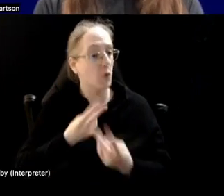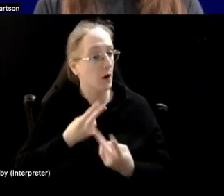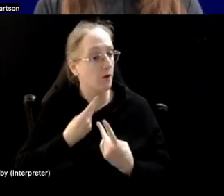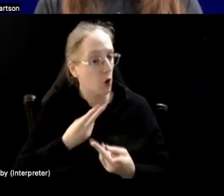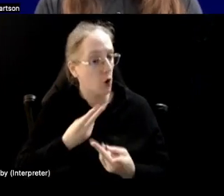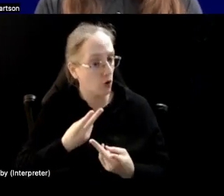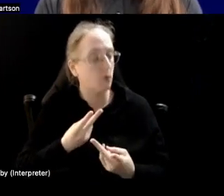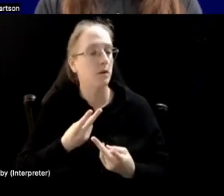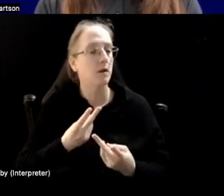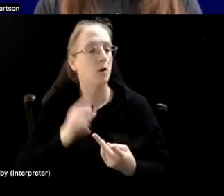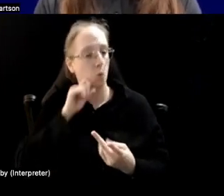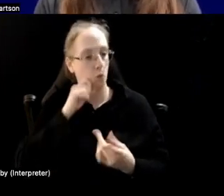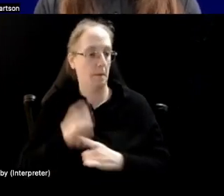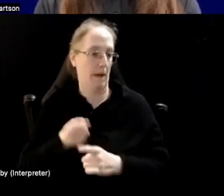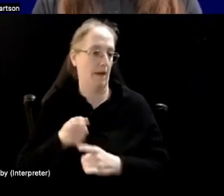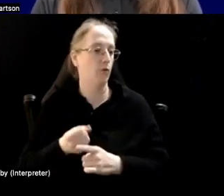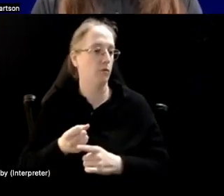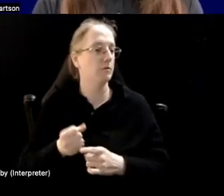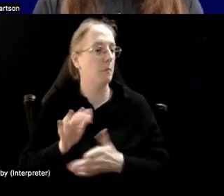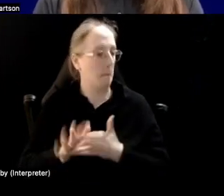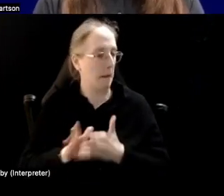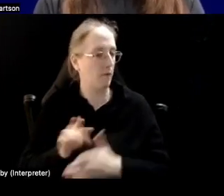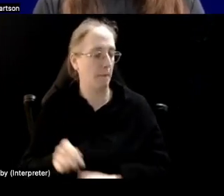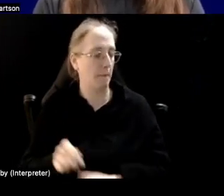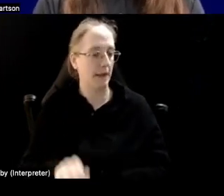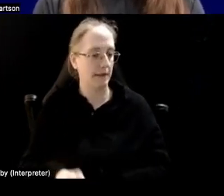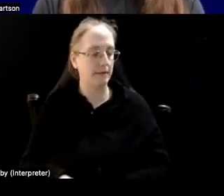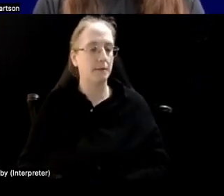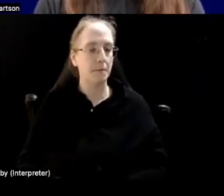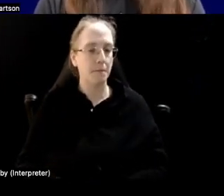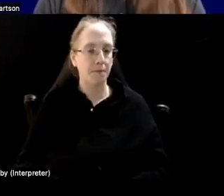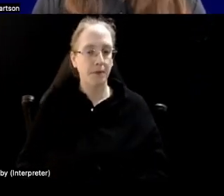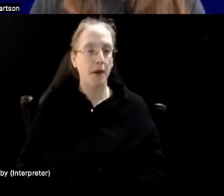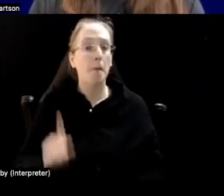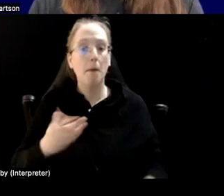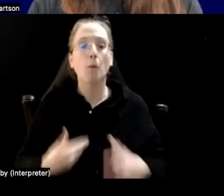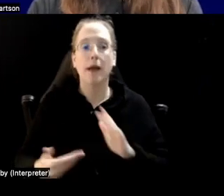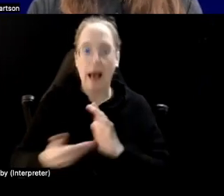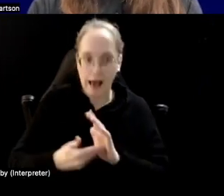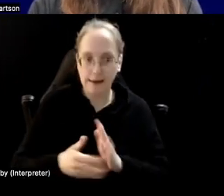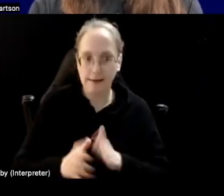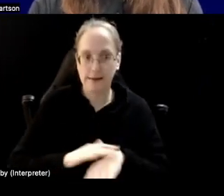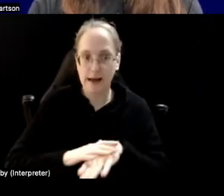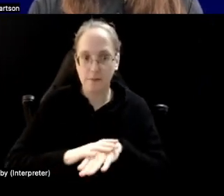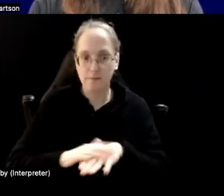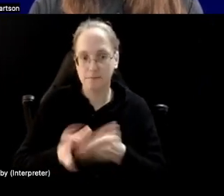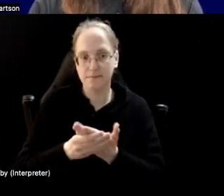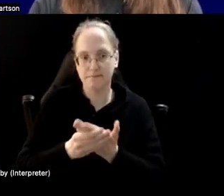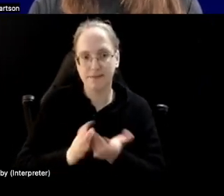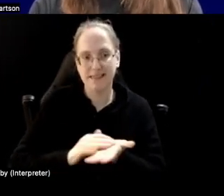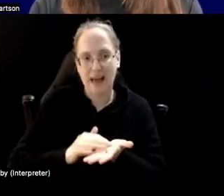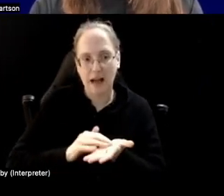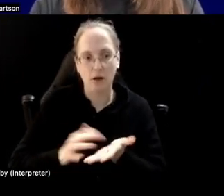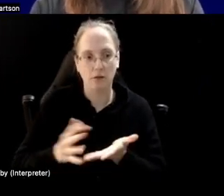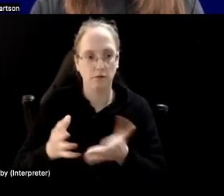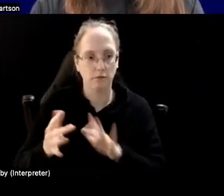going to be meaningful as well, but we add a tactile attunement there as well. I've called